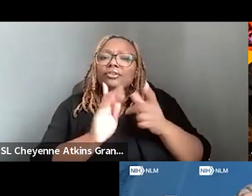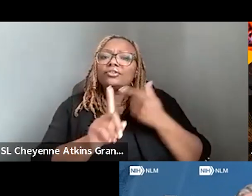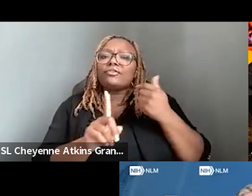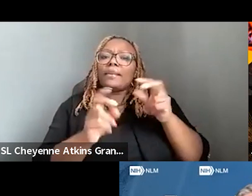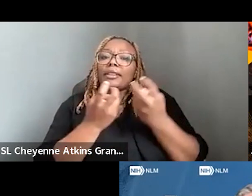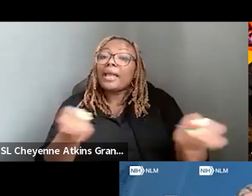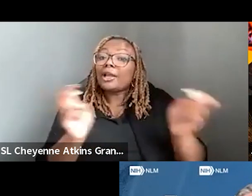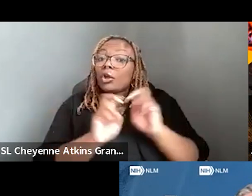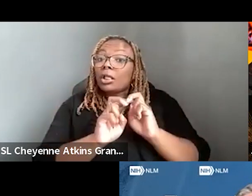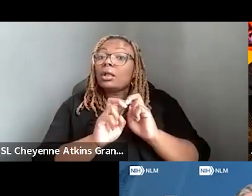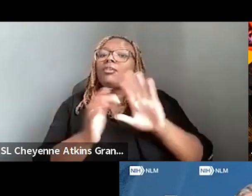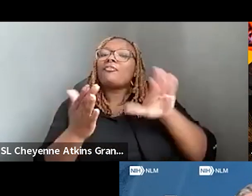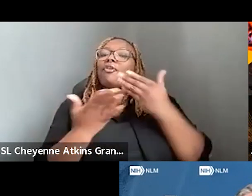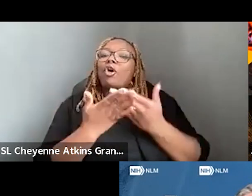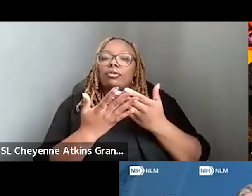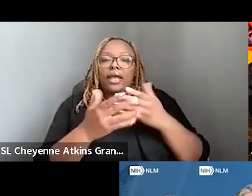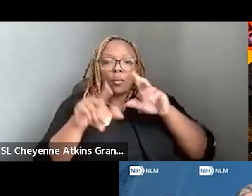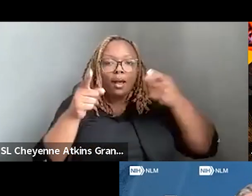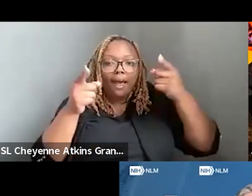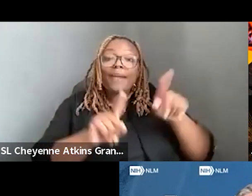All that is done in Research.gov.